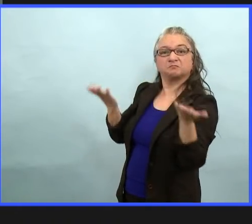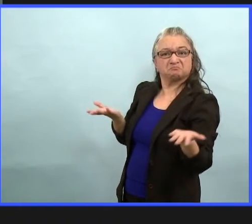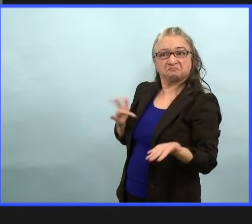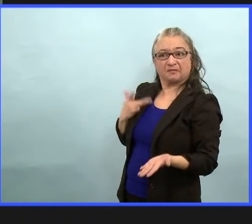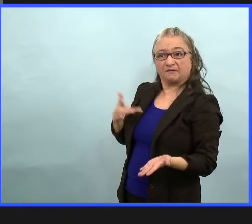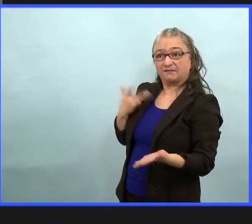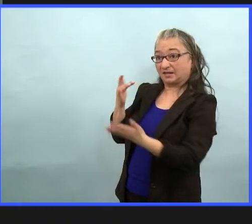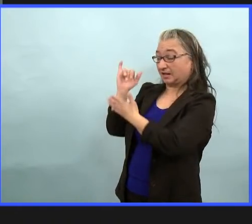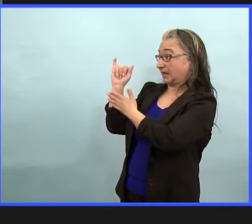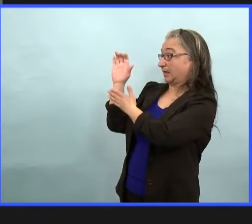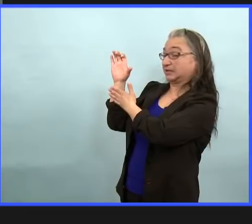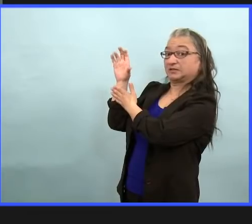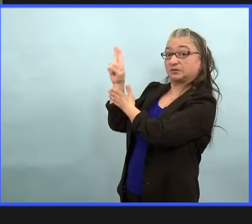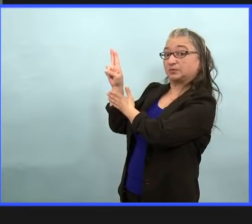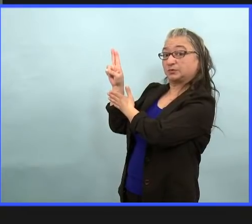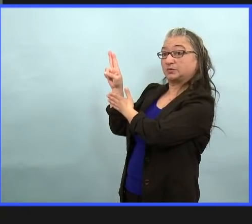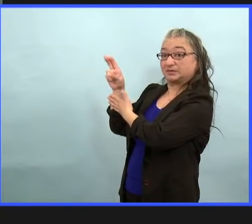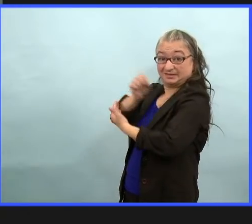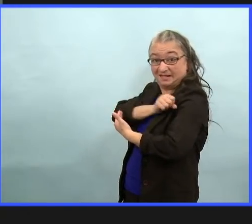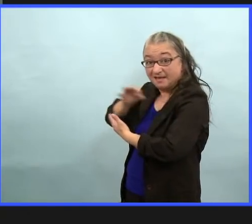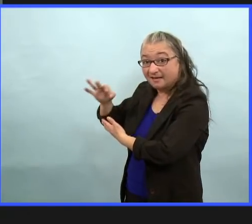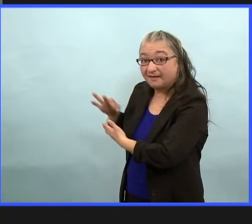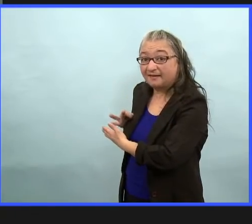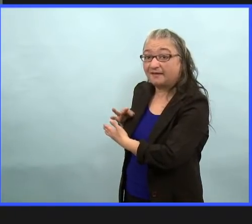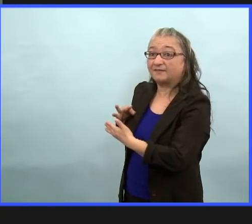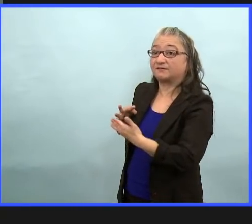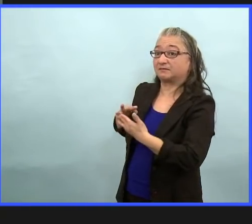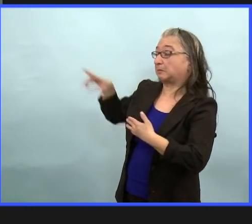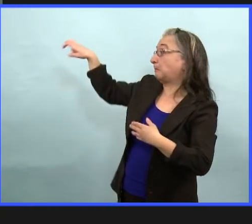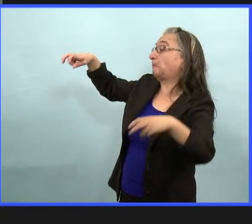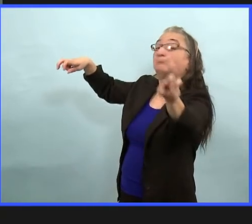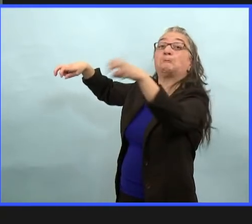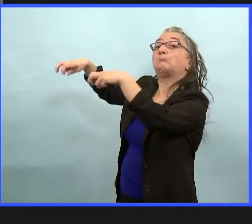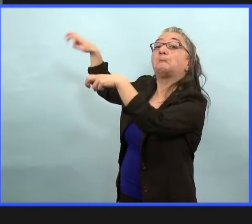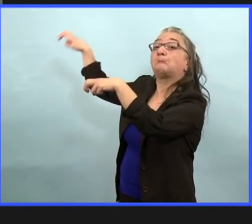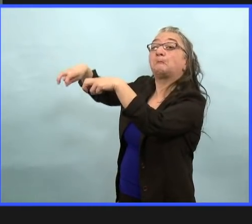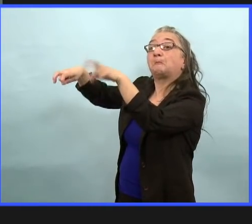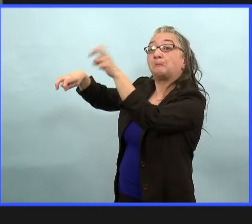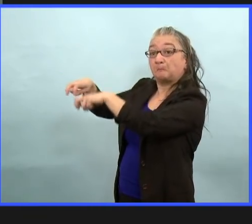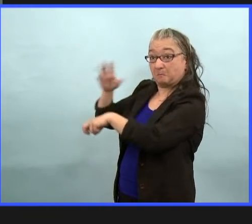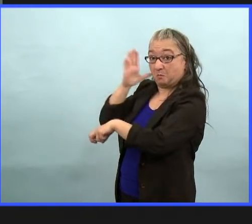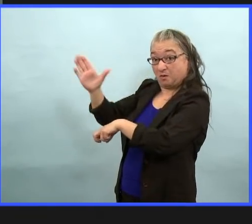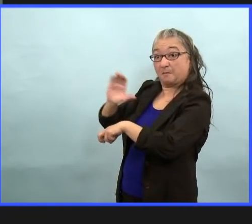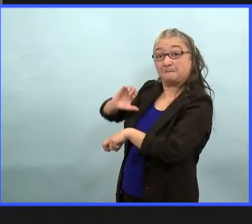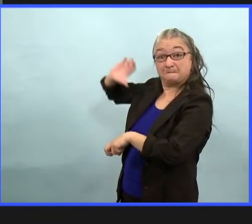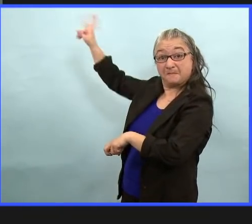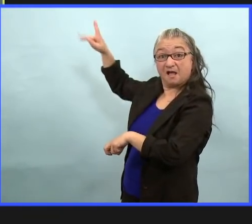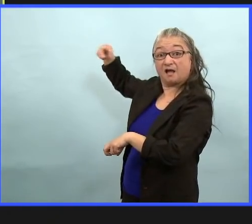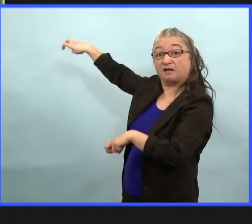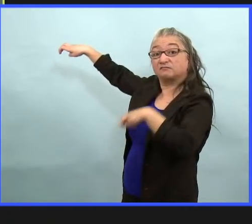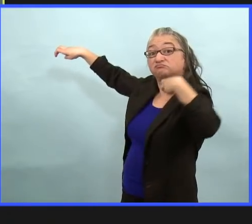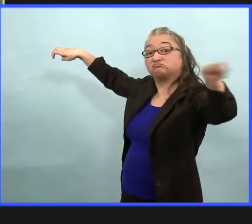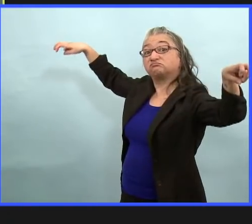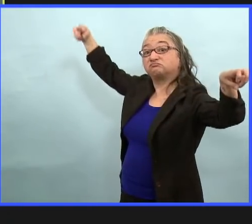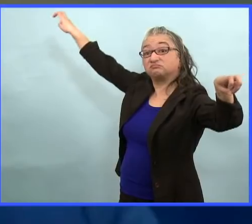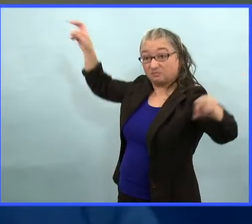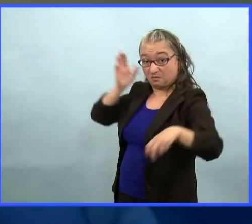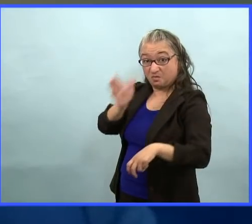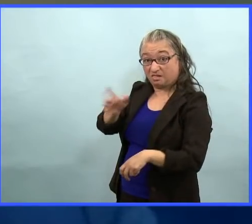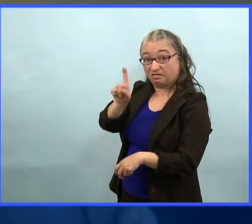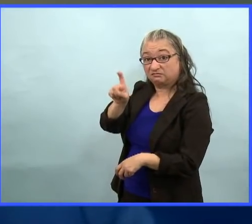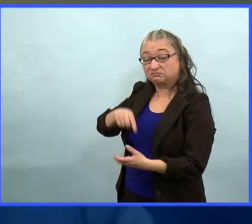other services or restarting non-urgent surgeries yeah thanks for that really important question um